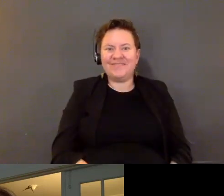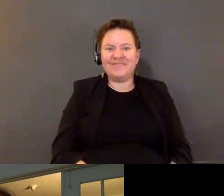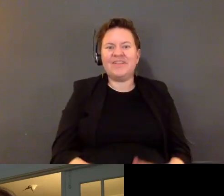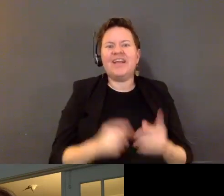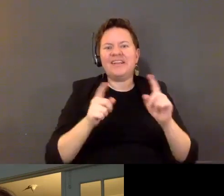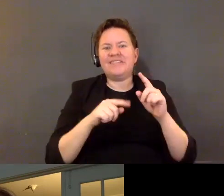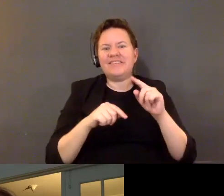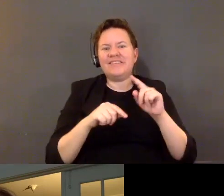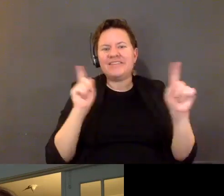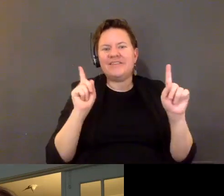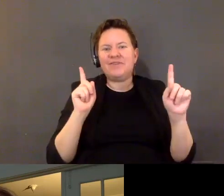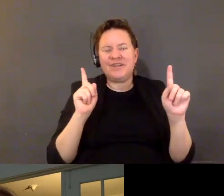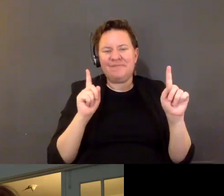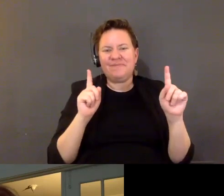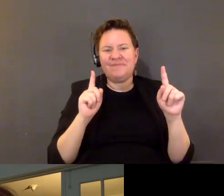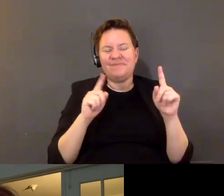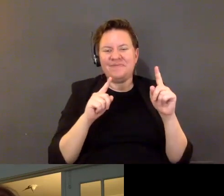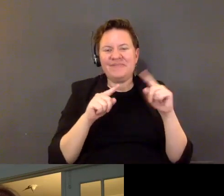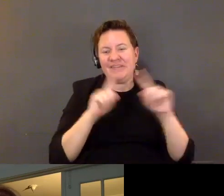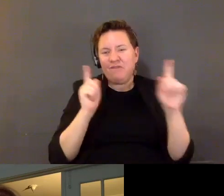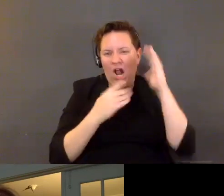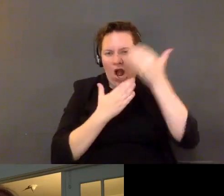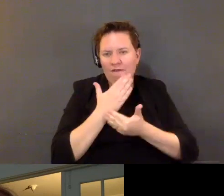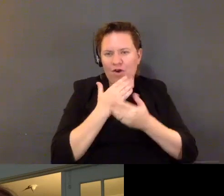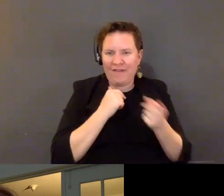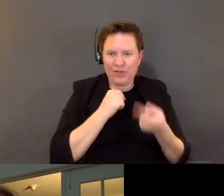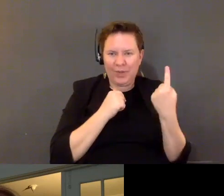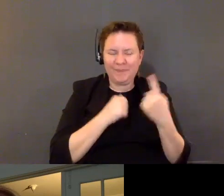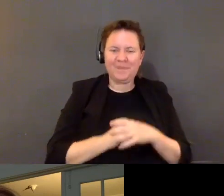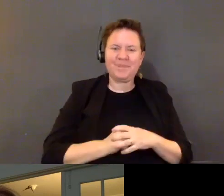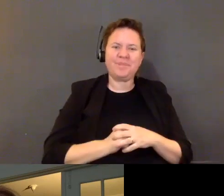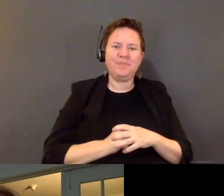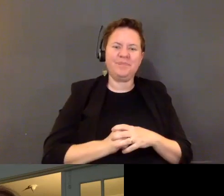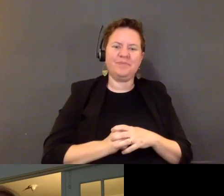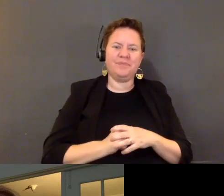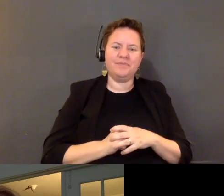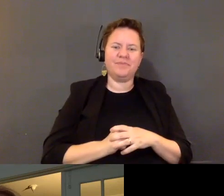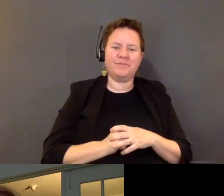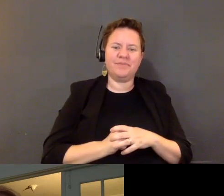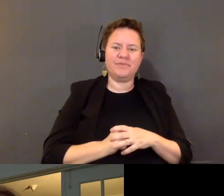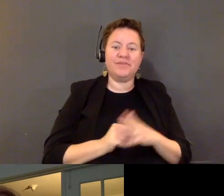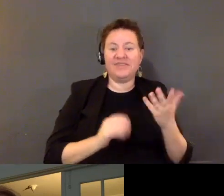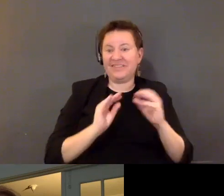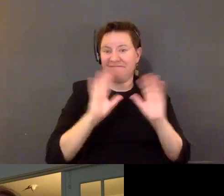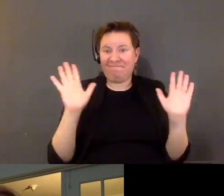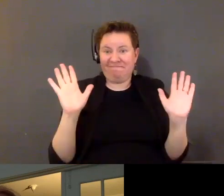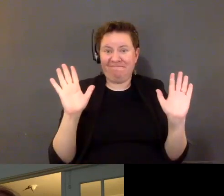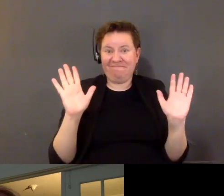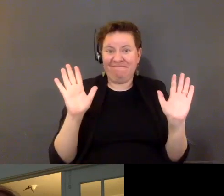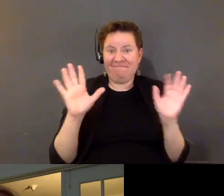naked gone. So so that's as as clear a explanation as i can give.